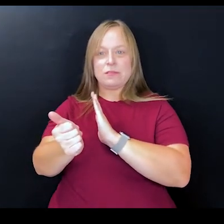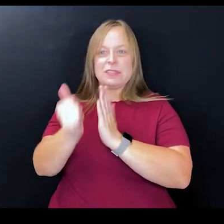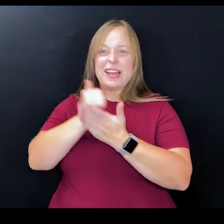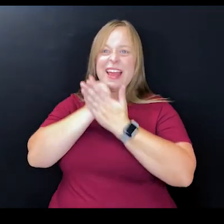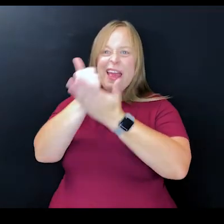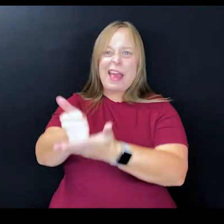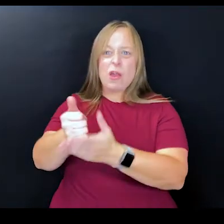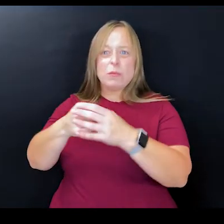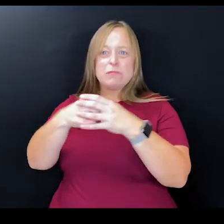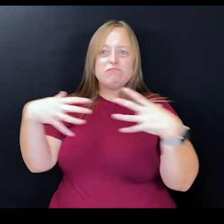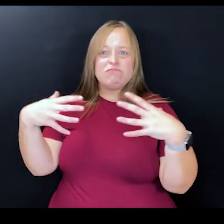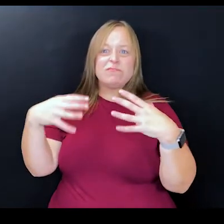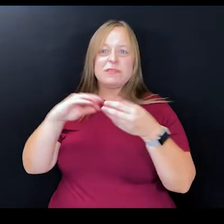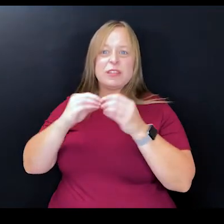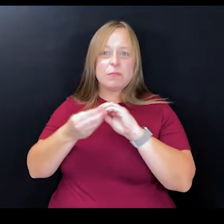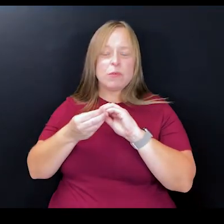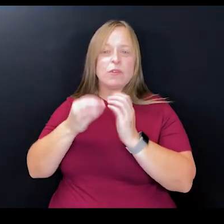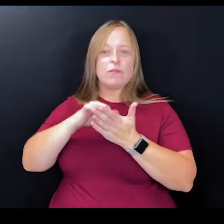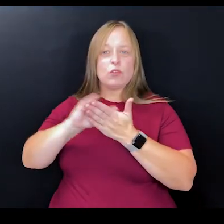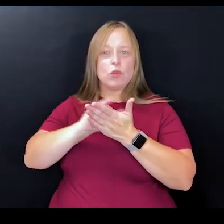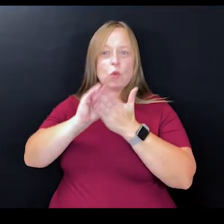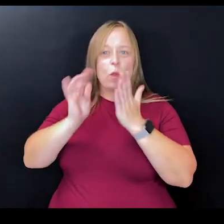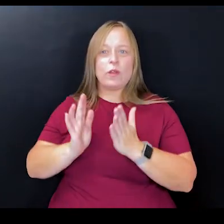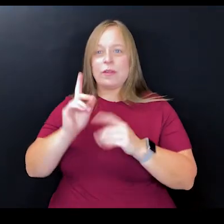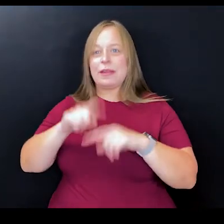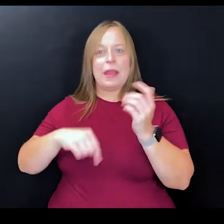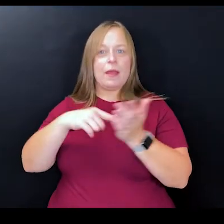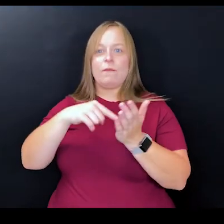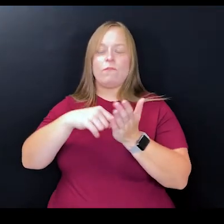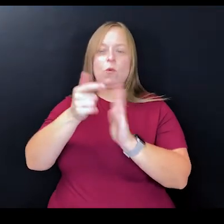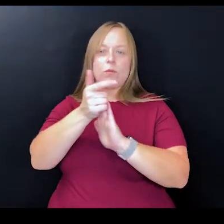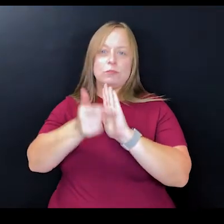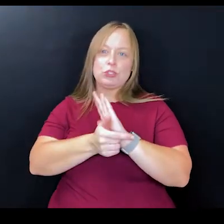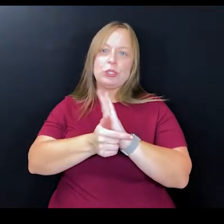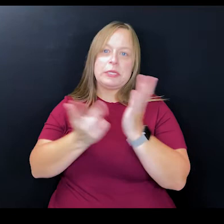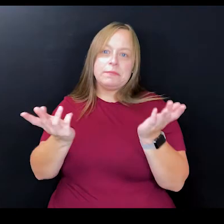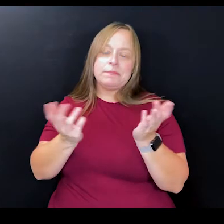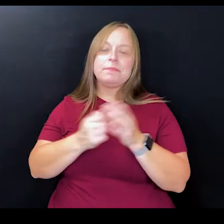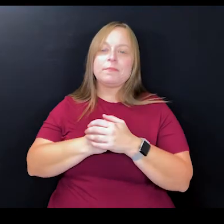to help the growing number of New Yorkers who can't afford an attorney.